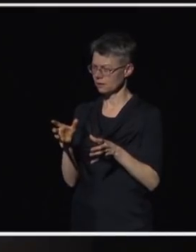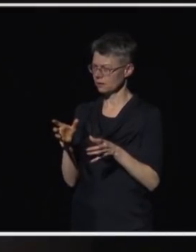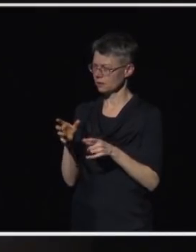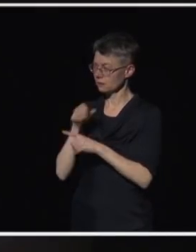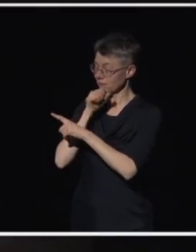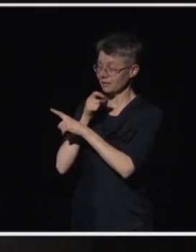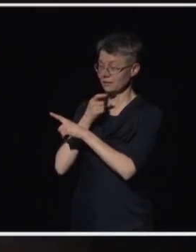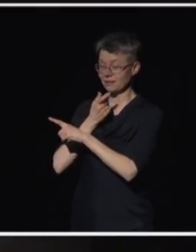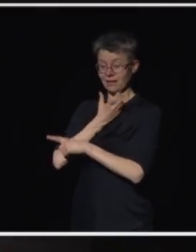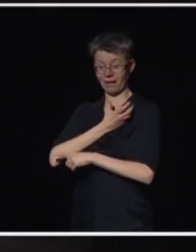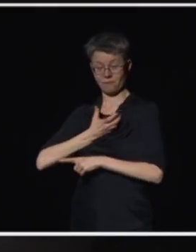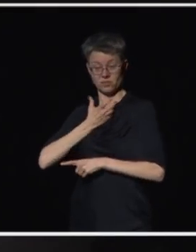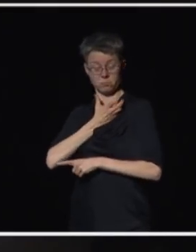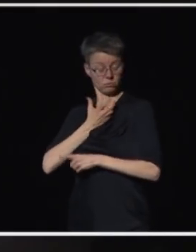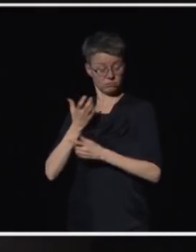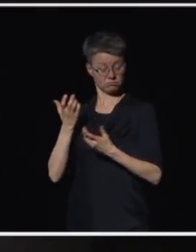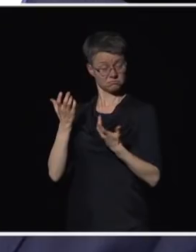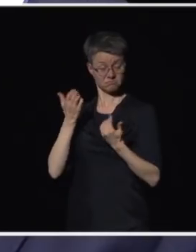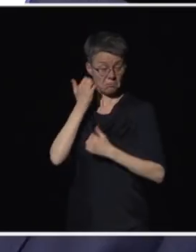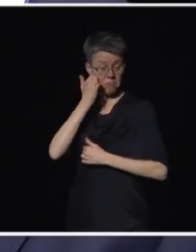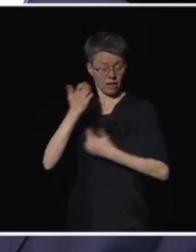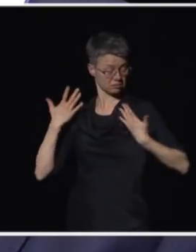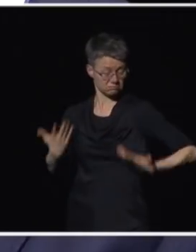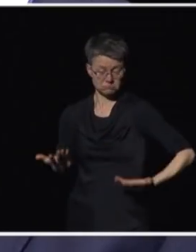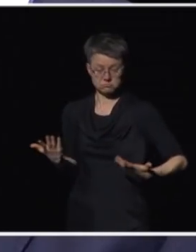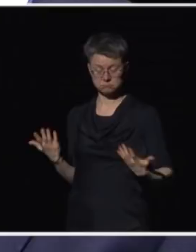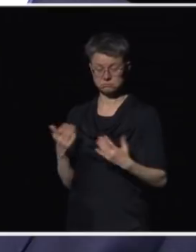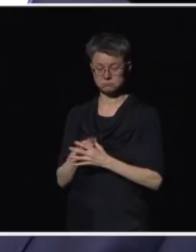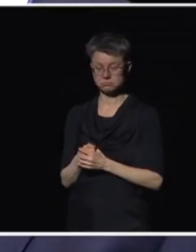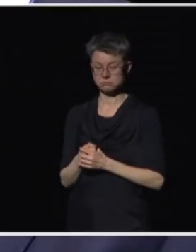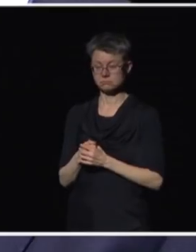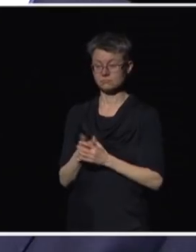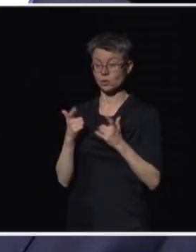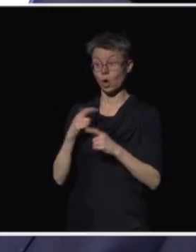in black skin, being black. You know? I think a lot of us who thought that there was going